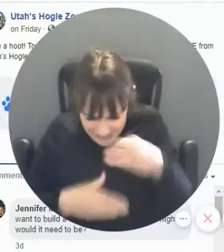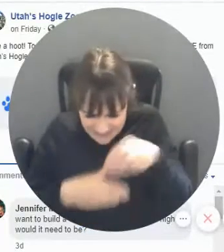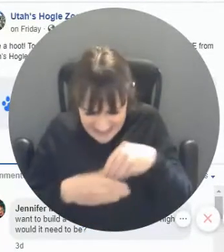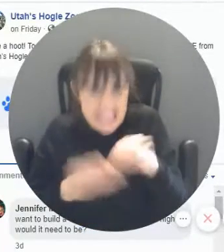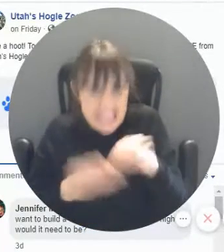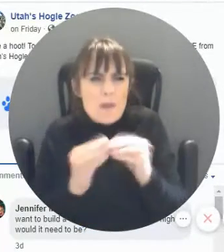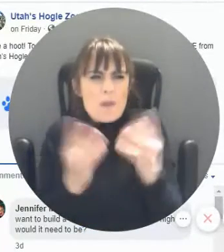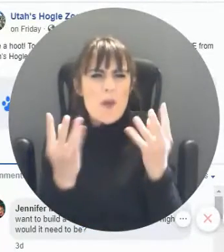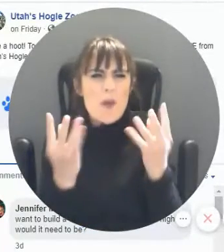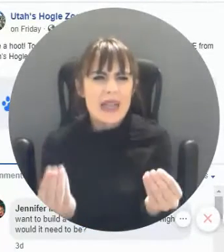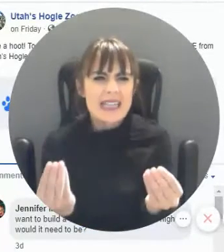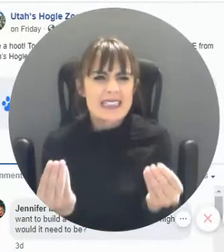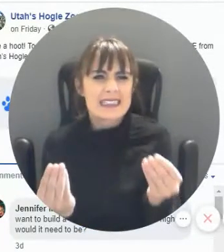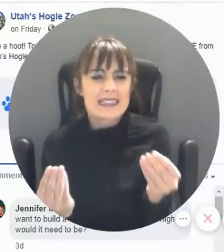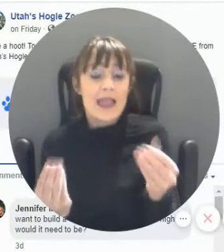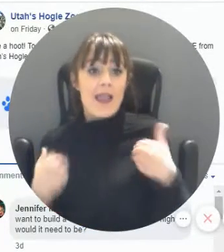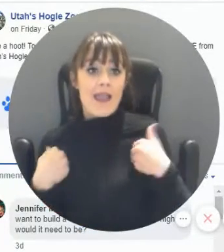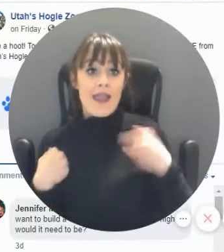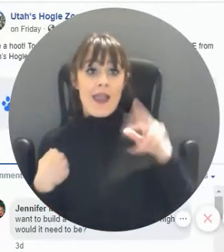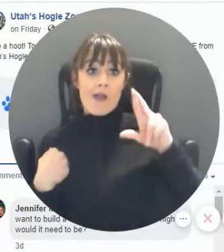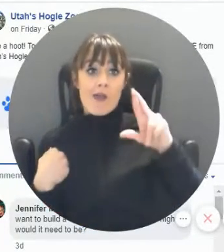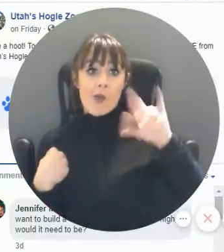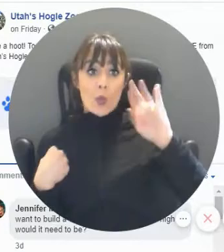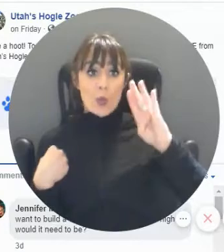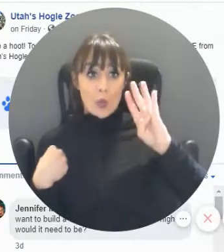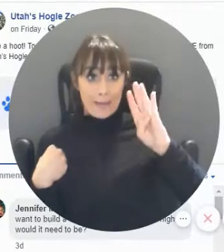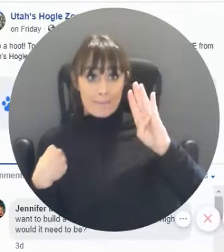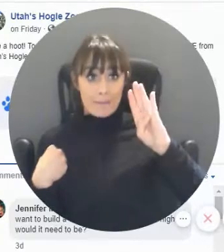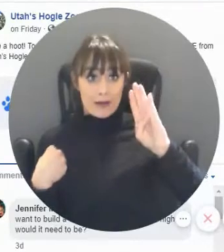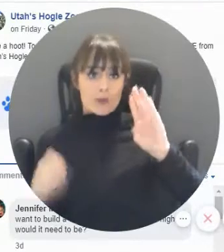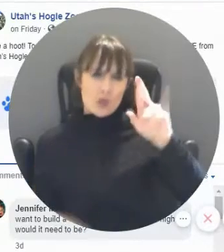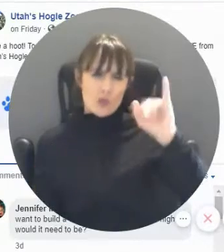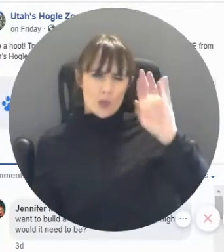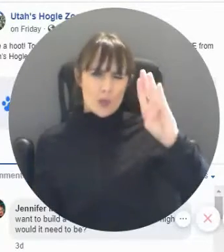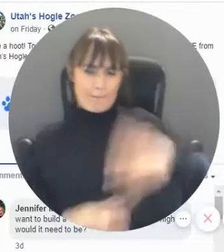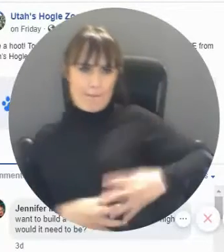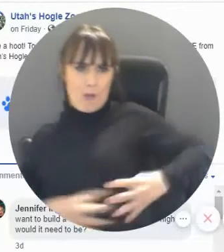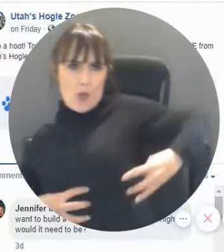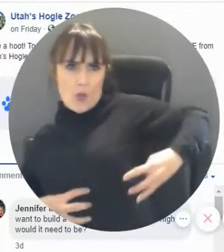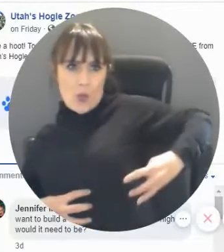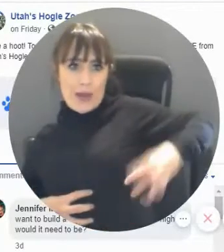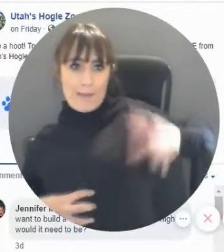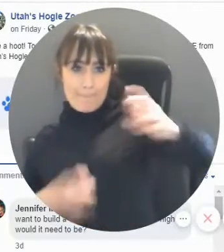But, we've got some rib bones, so small. Then I think there's a piece of a skull there.